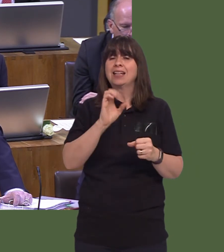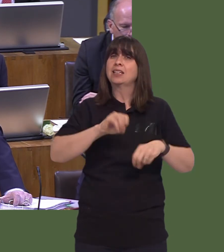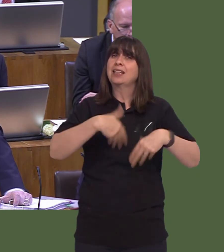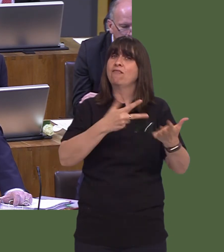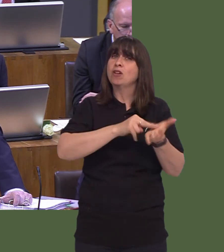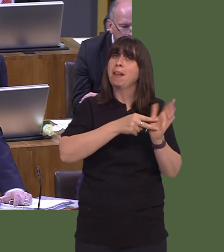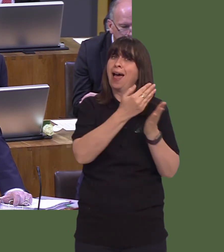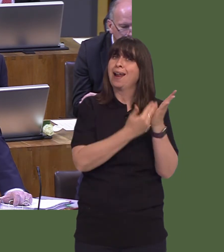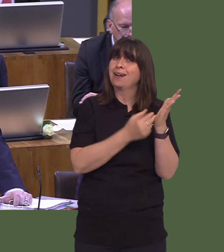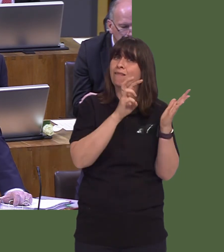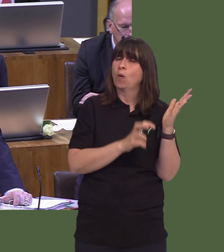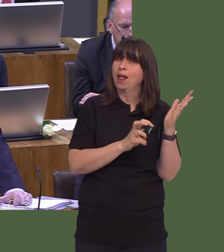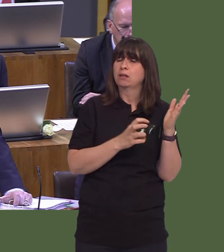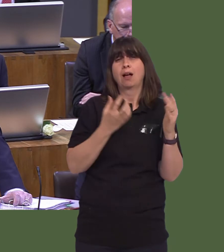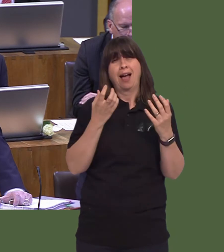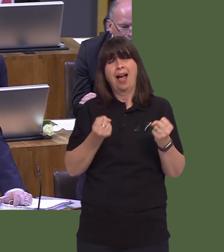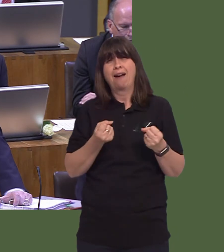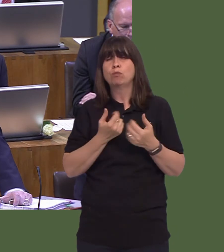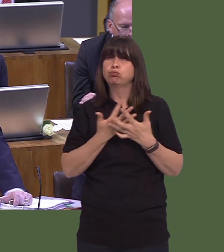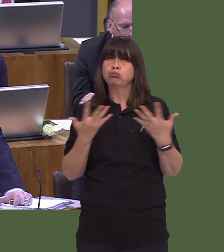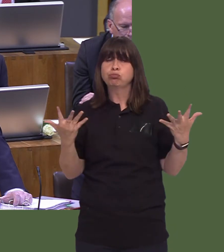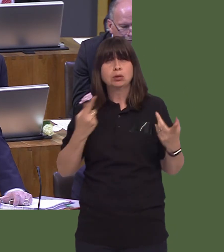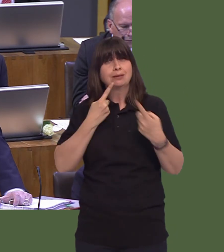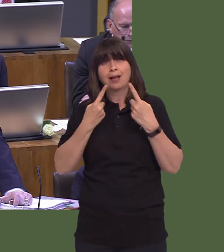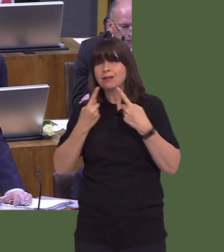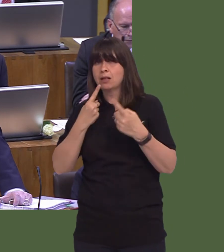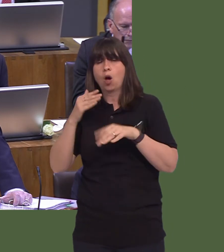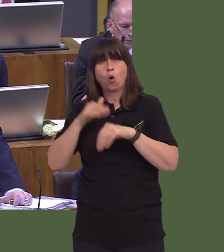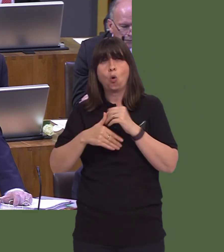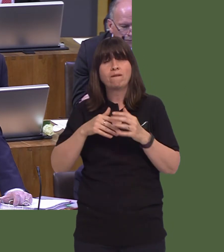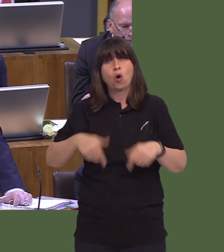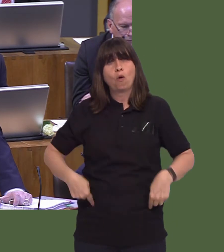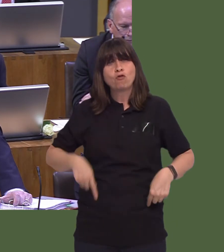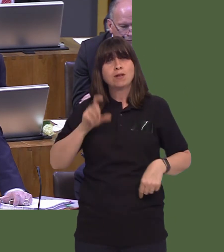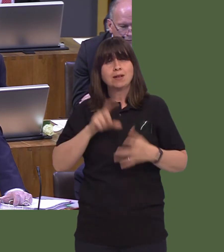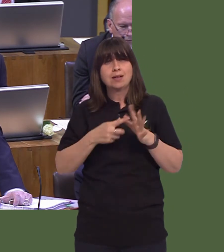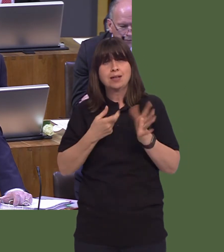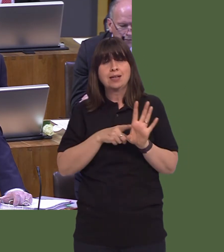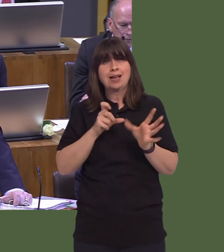We do have a significant amount of data on ovarian cancer that is provided by the Wales